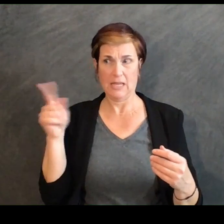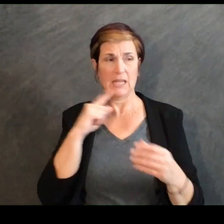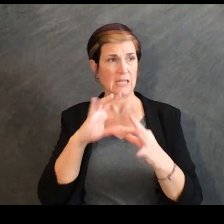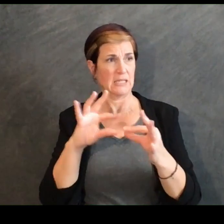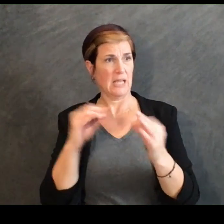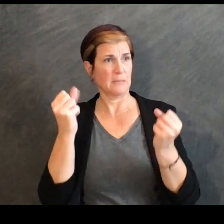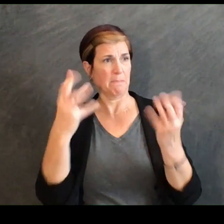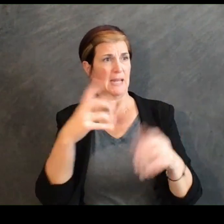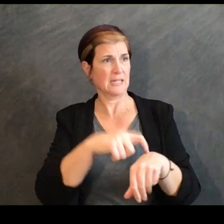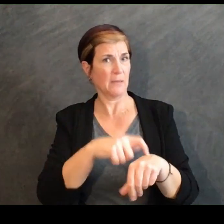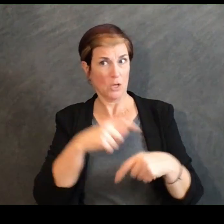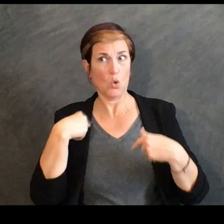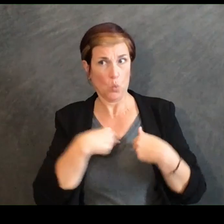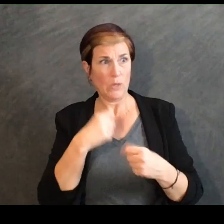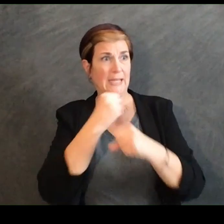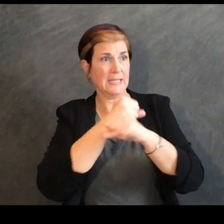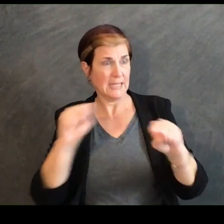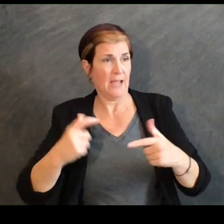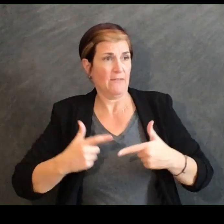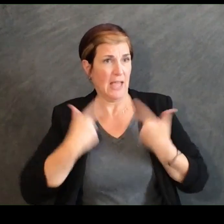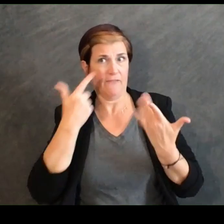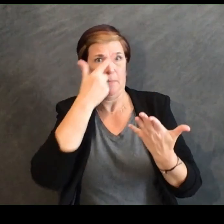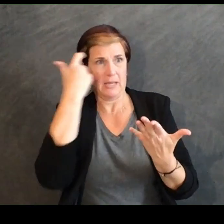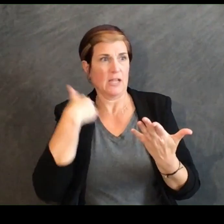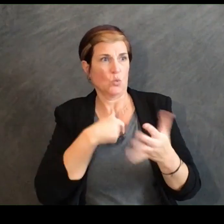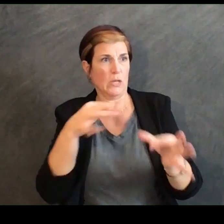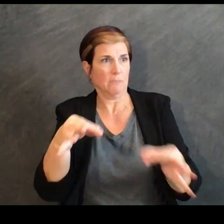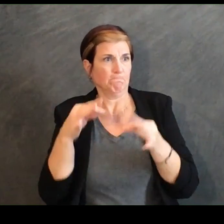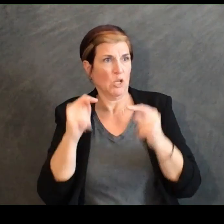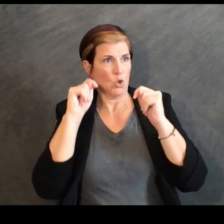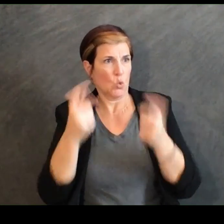because of the quick closing and when you say me I didn't do it we have a